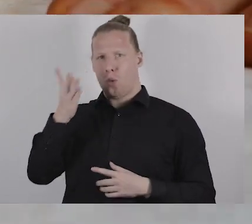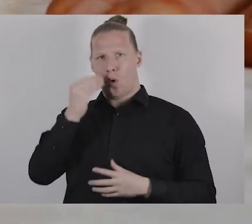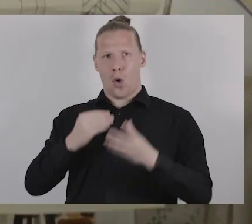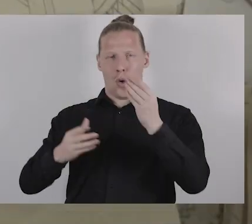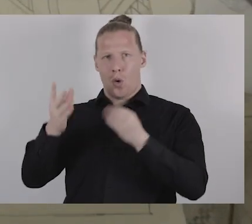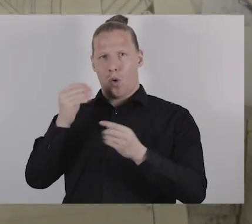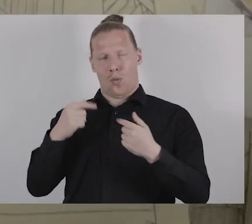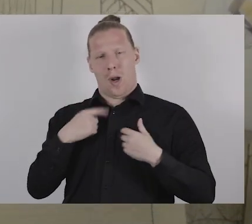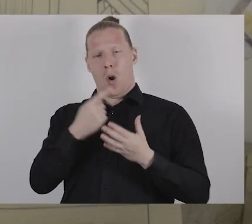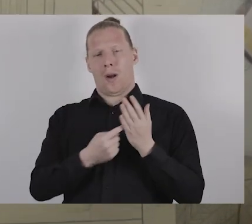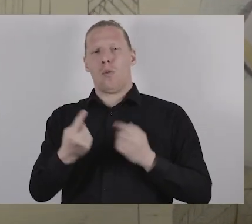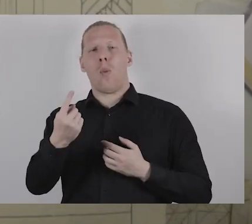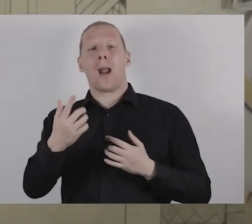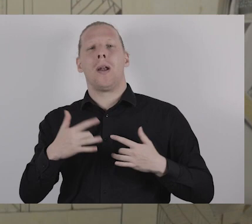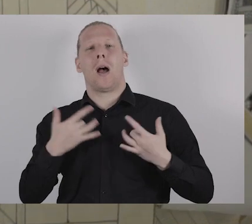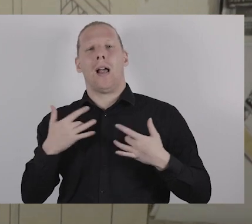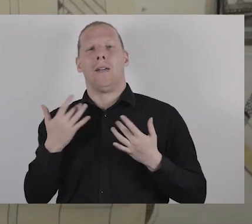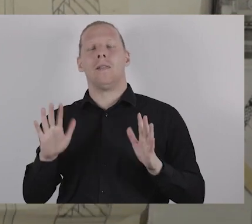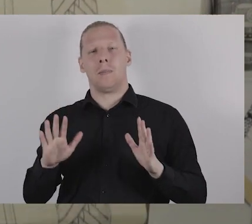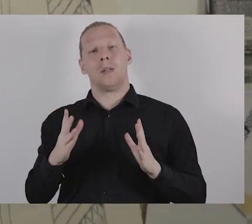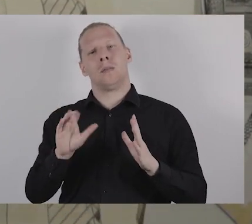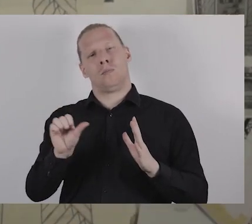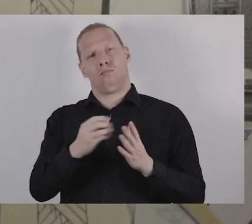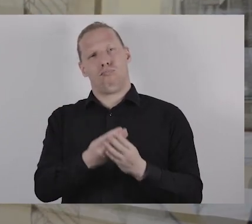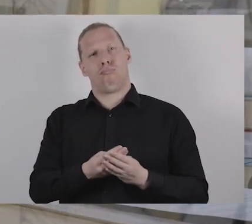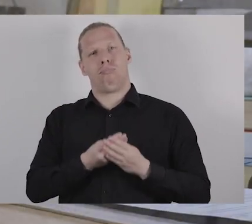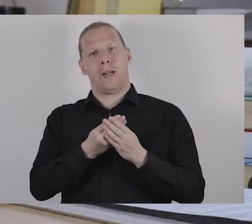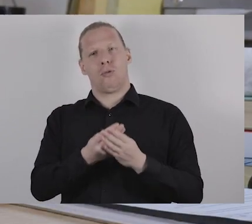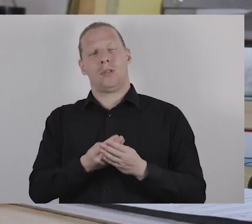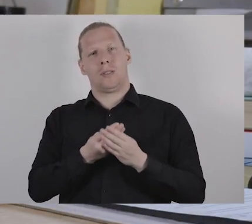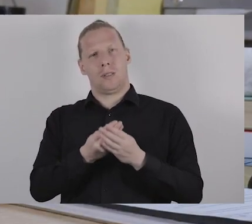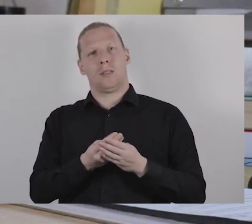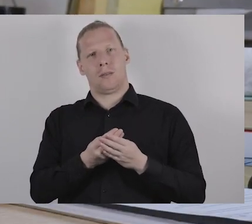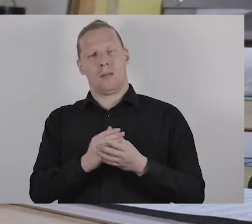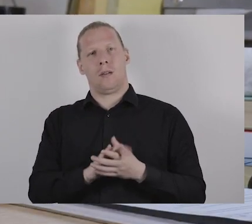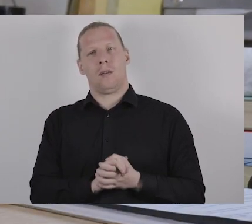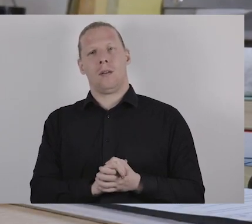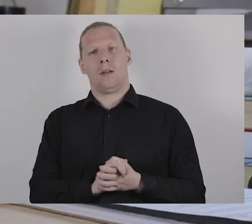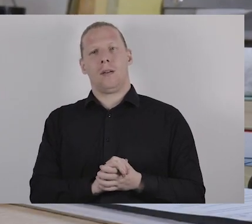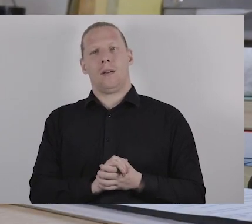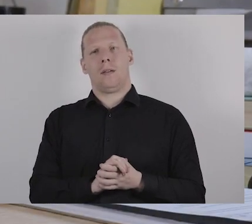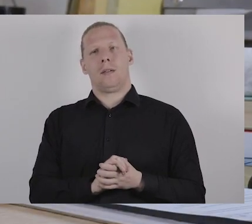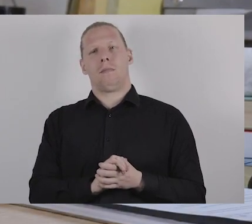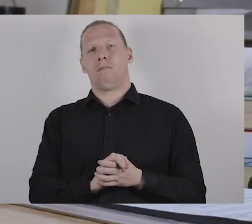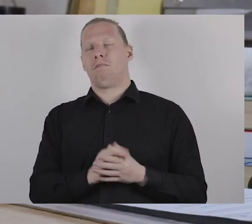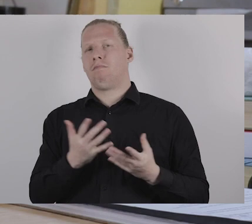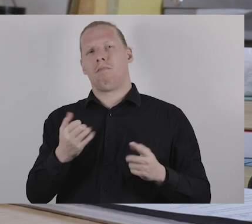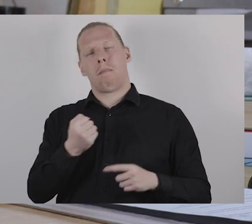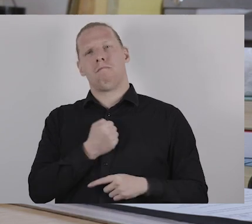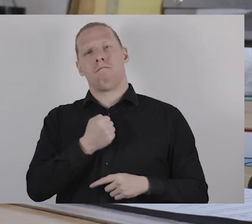We only have one crack at it, (CHUCKLES GENTLY) you know. Life is so precious. The hours of the day...